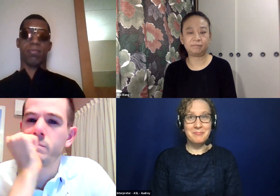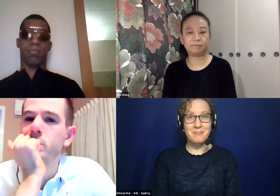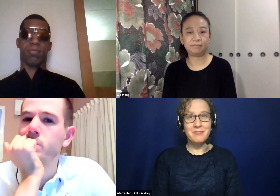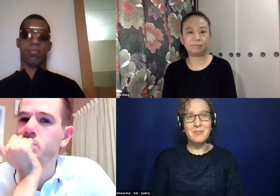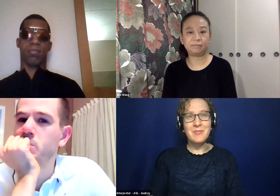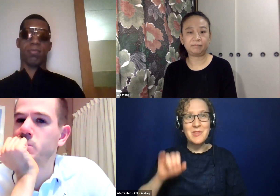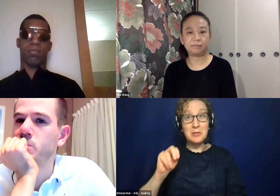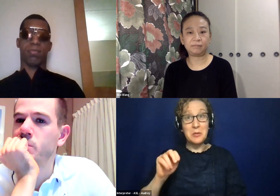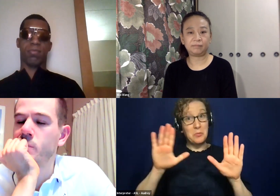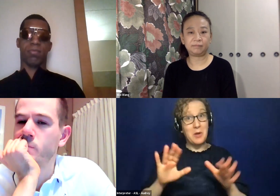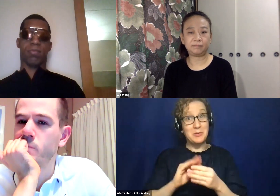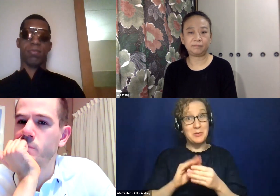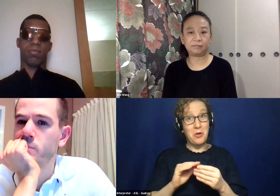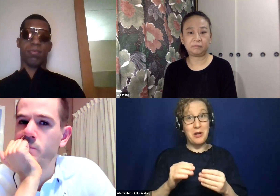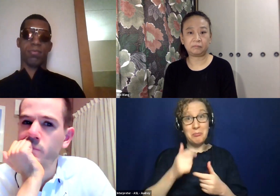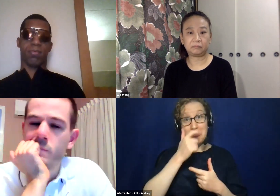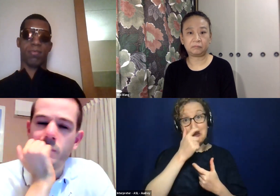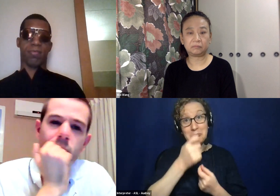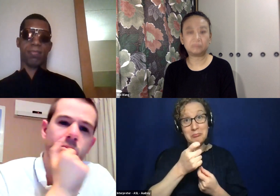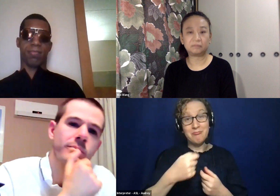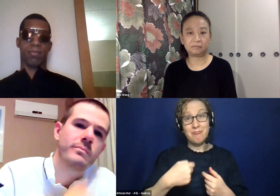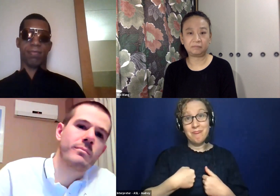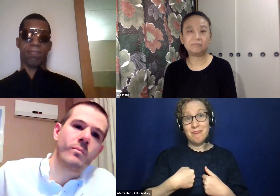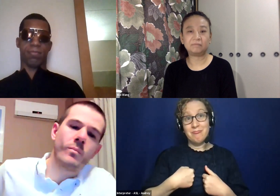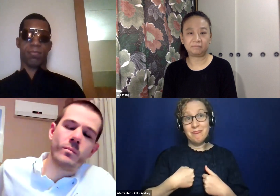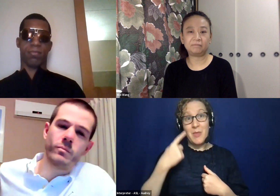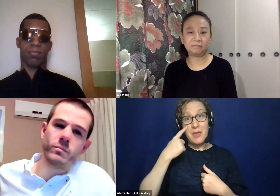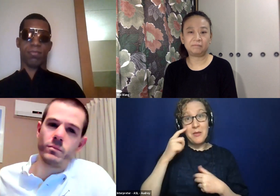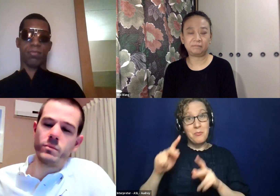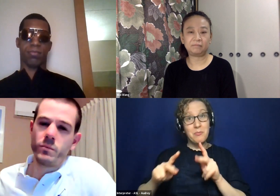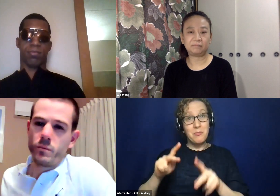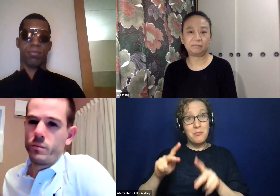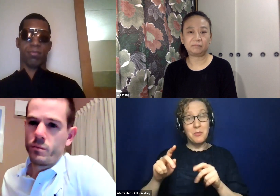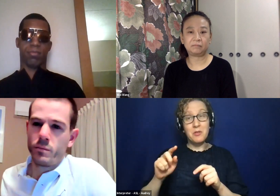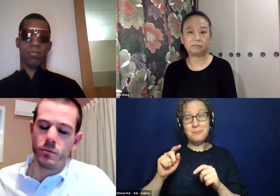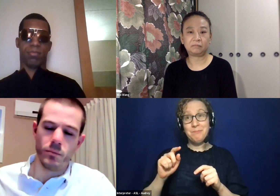That's an interesting story, because I think people I think, that's true,